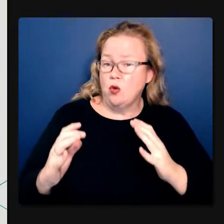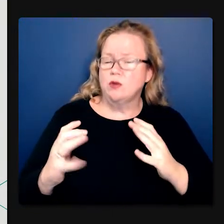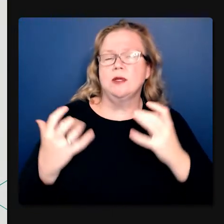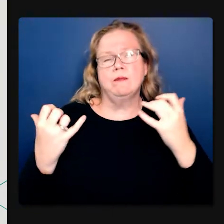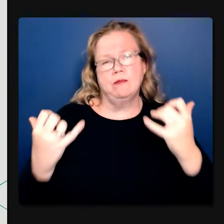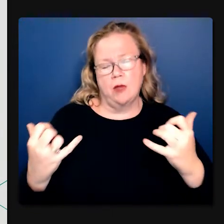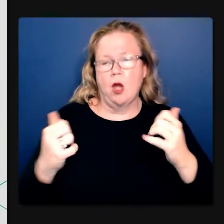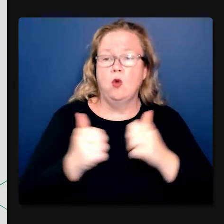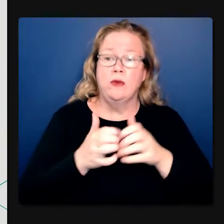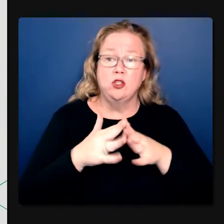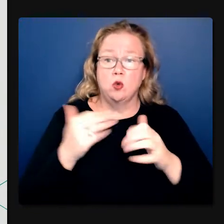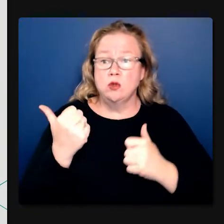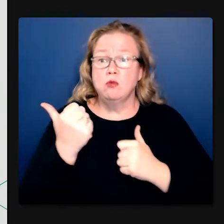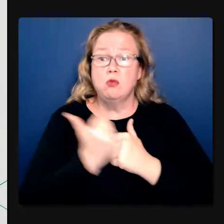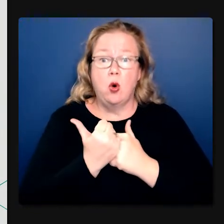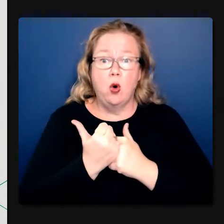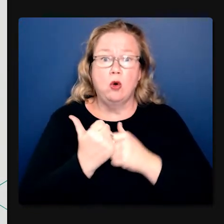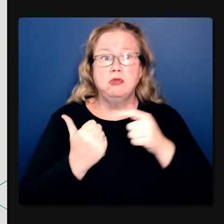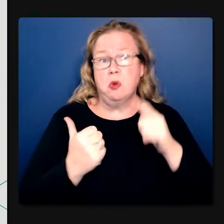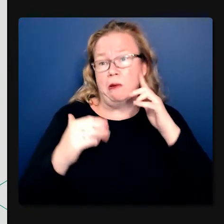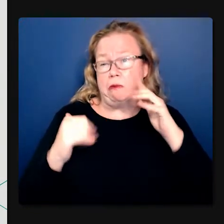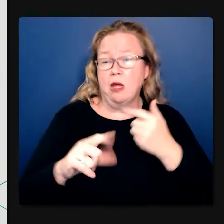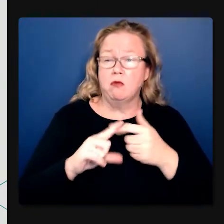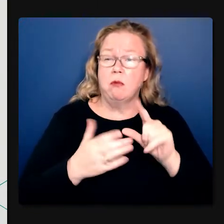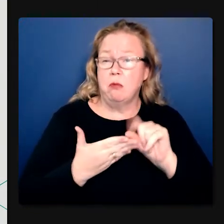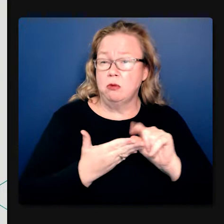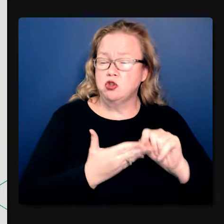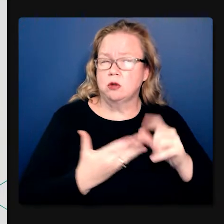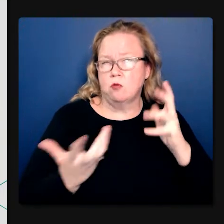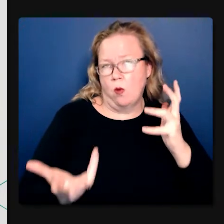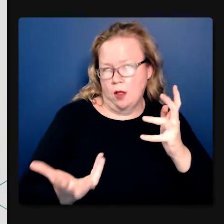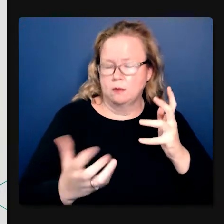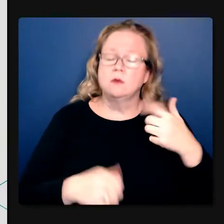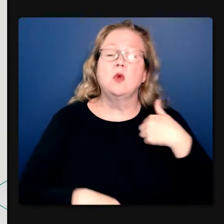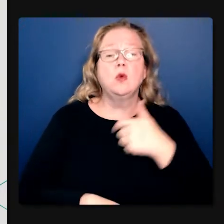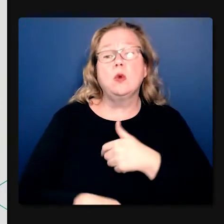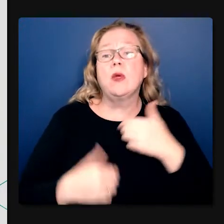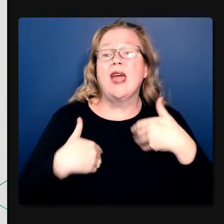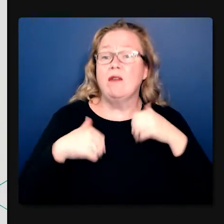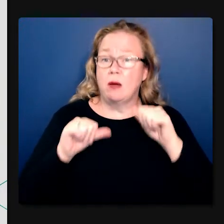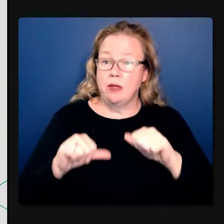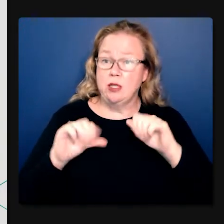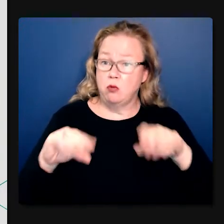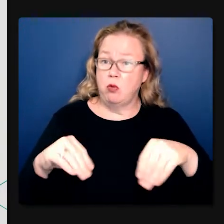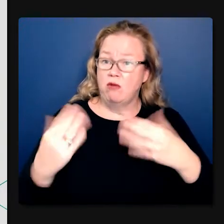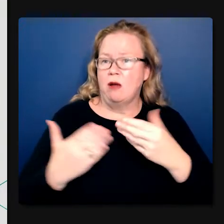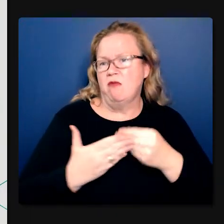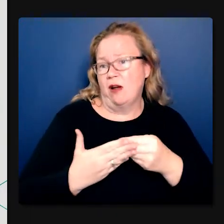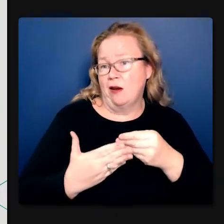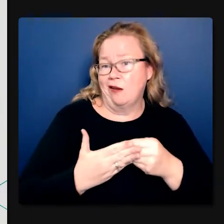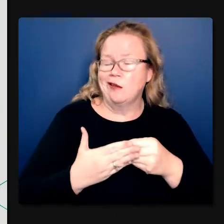Under general support that you'd expect from a publisher, well, we've got the ability to provide funding and are open